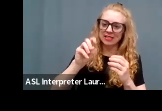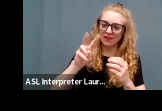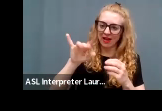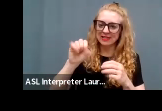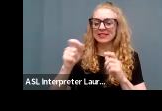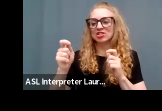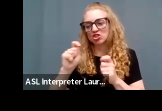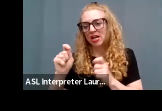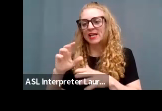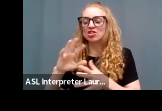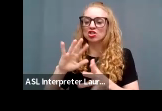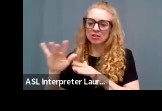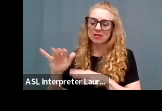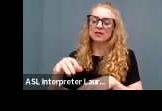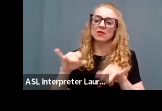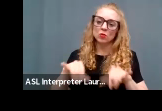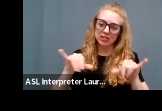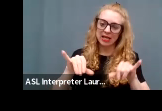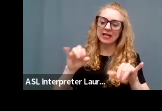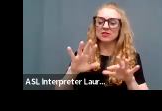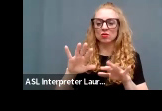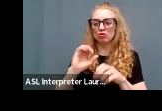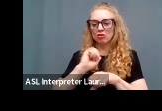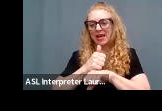create new routines that can be really useful as well so you don't want to be calling people